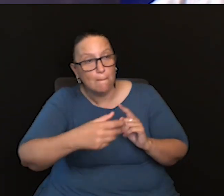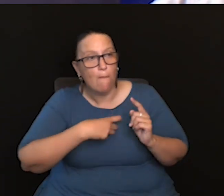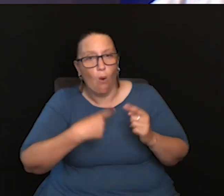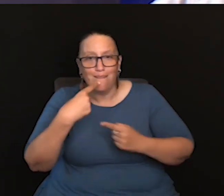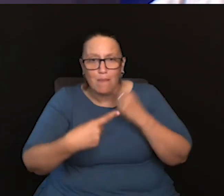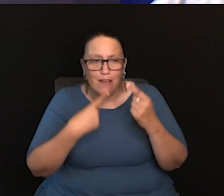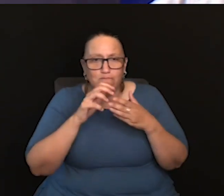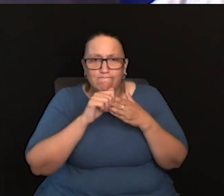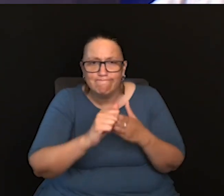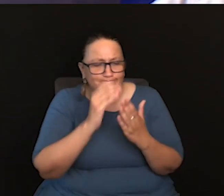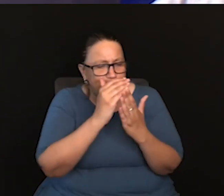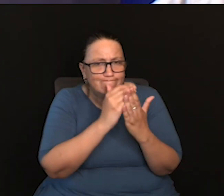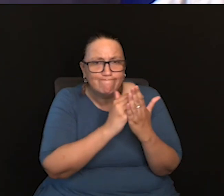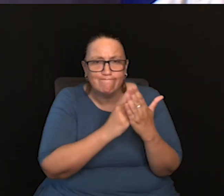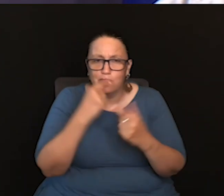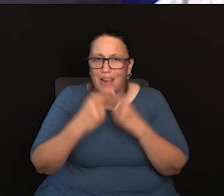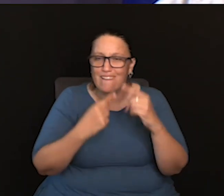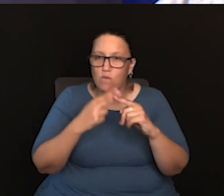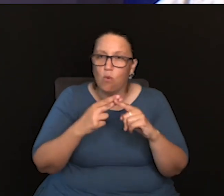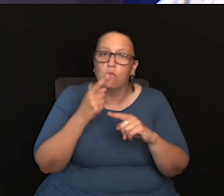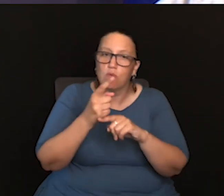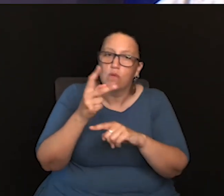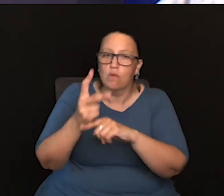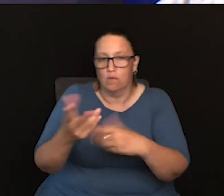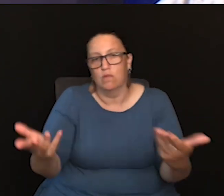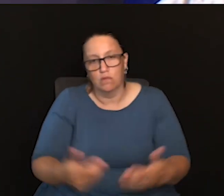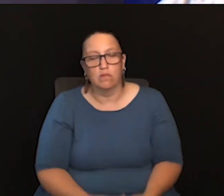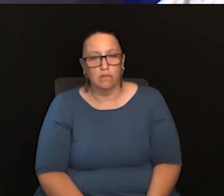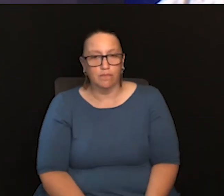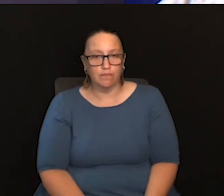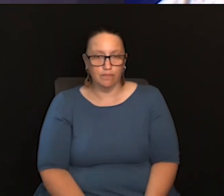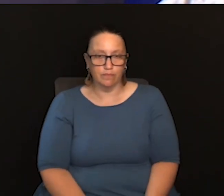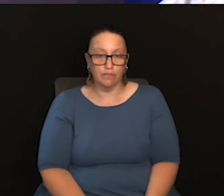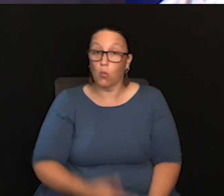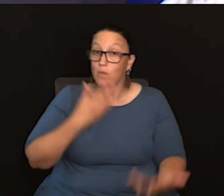there will be further guidance coming out expected over the week ahead.